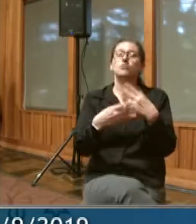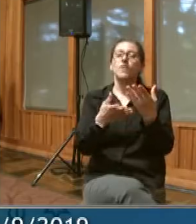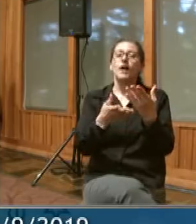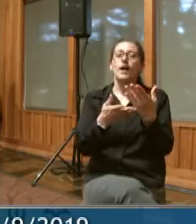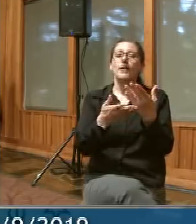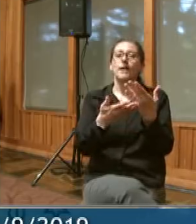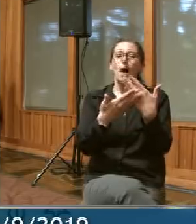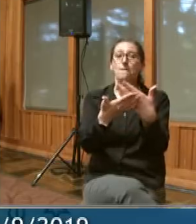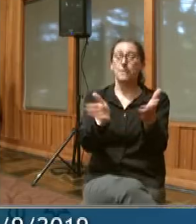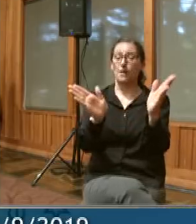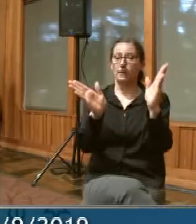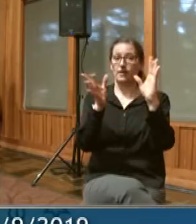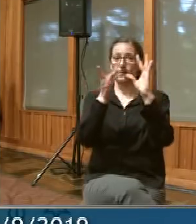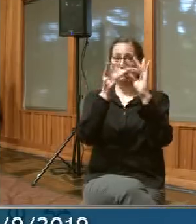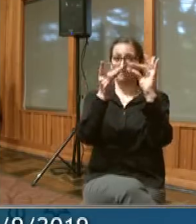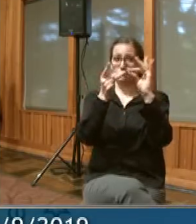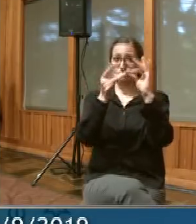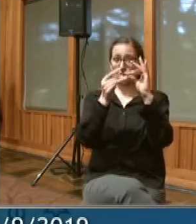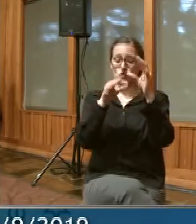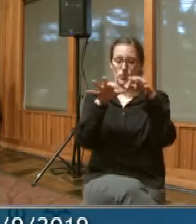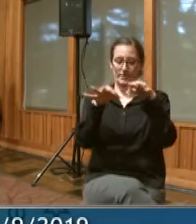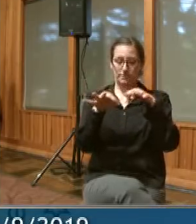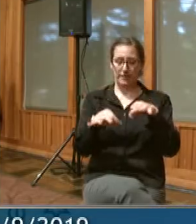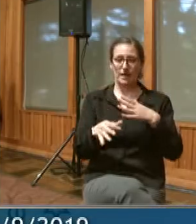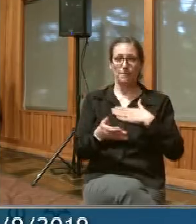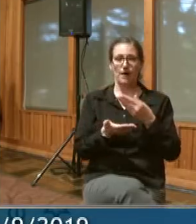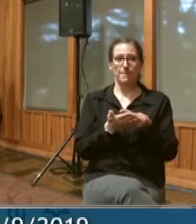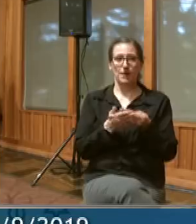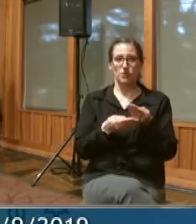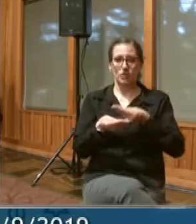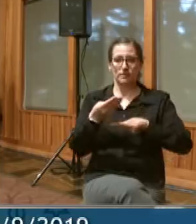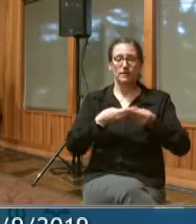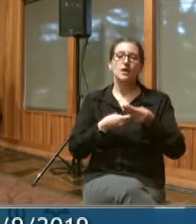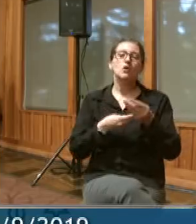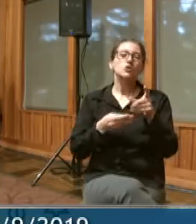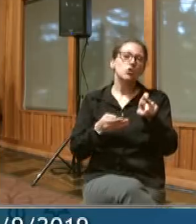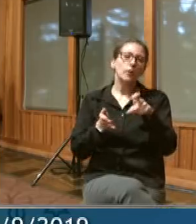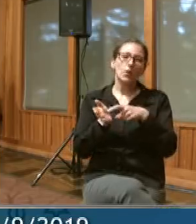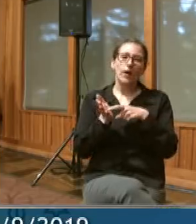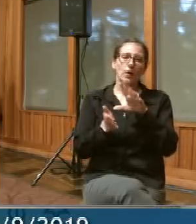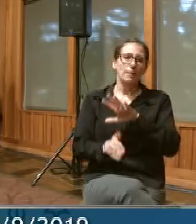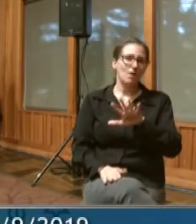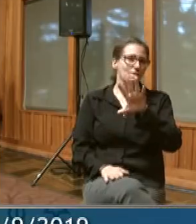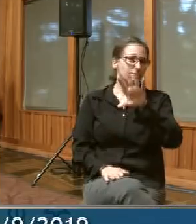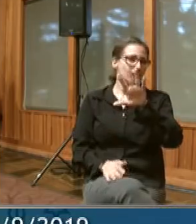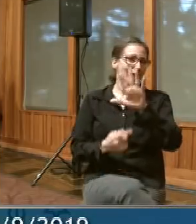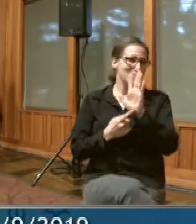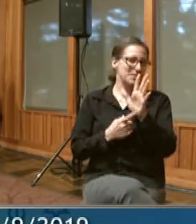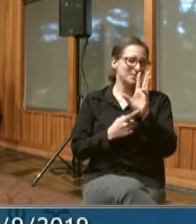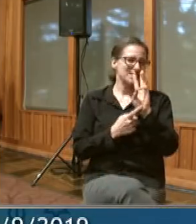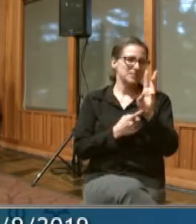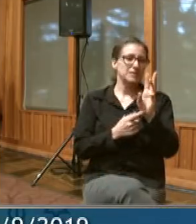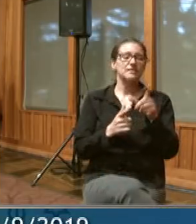BUDGET MESSAGE. I'M REQUIRED BY LAW TO GIVE A PUBLIC RECITATION OF MY BUDGET MESSAGE.